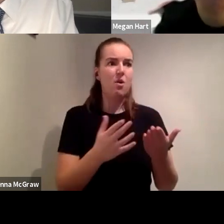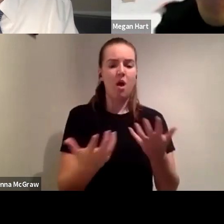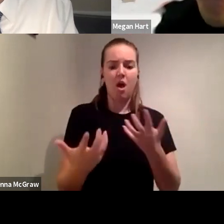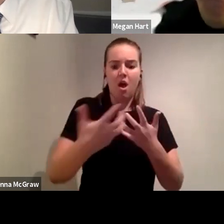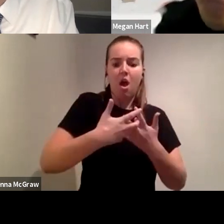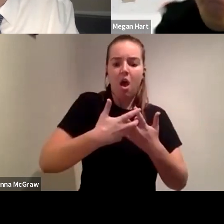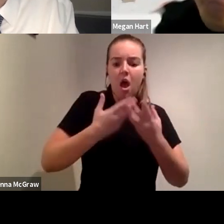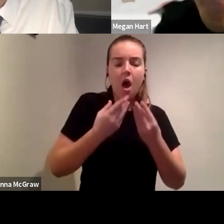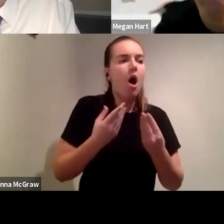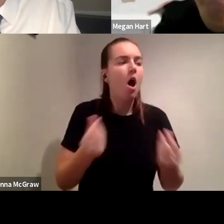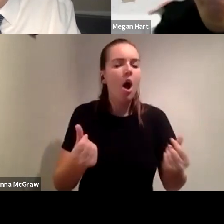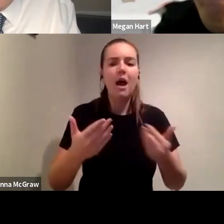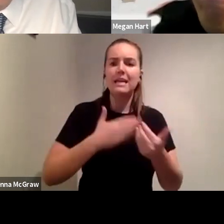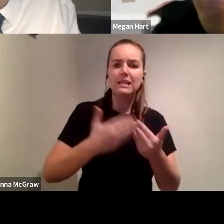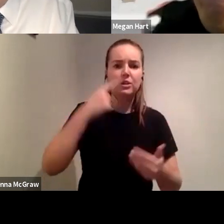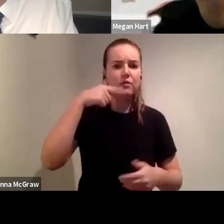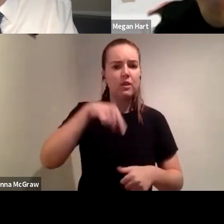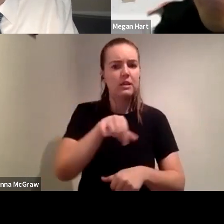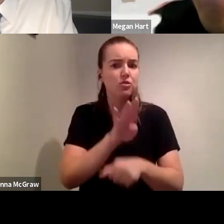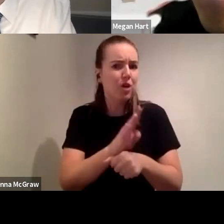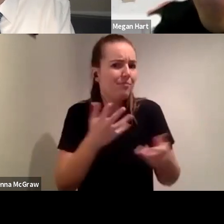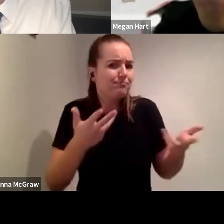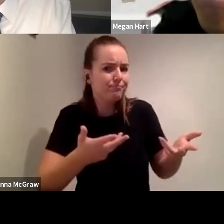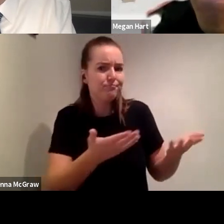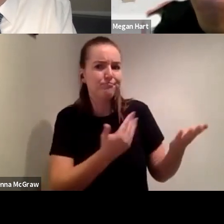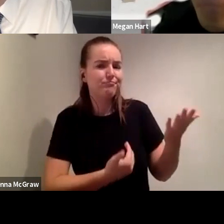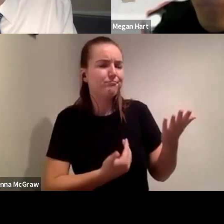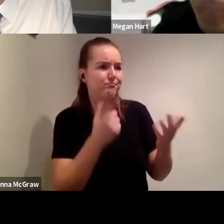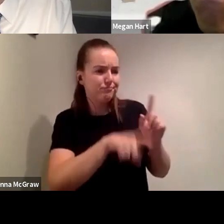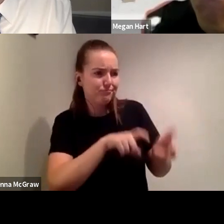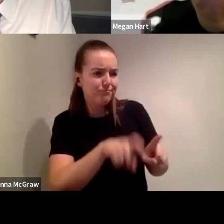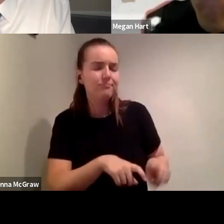we can have that conversation and say, is there something you don't understand?